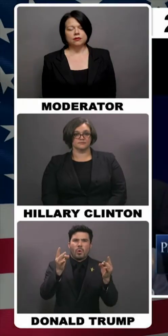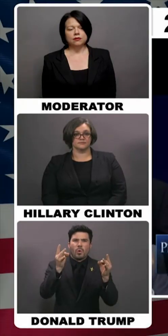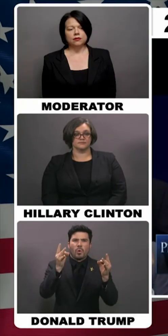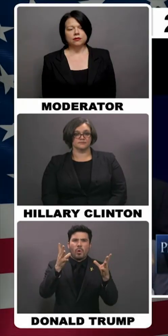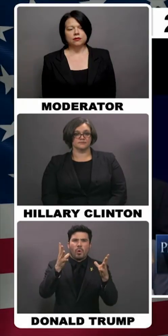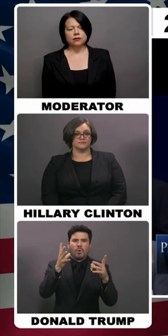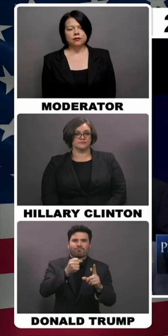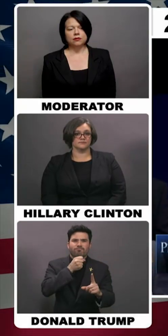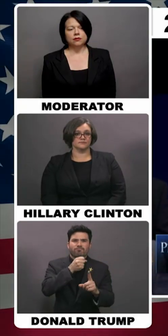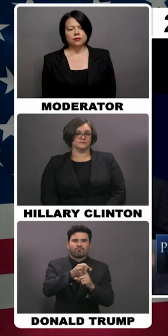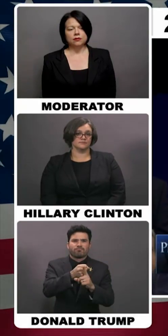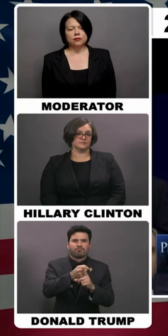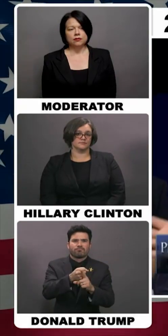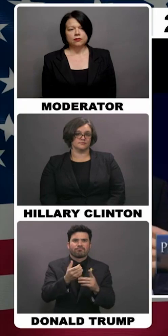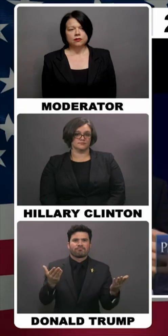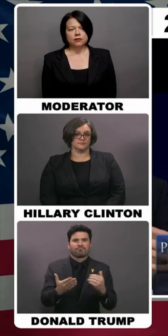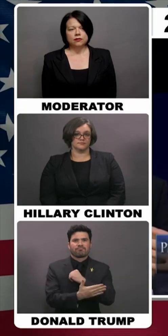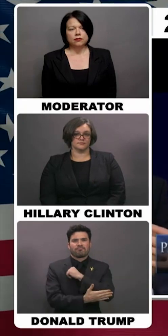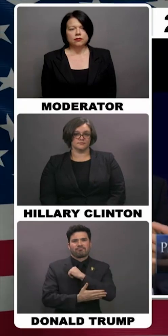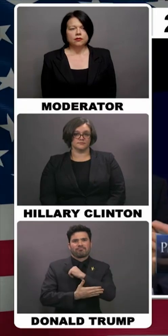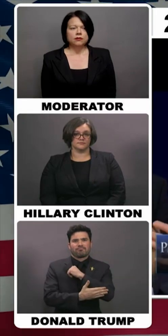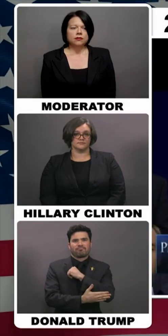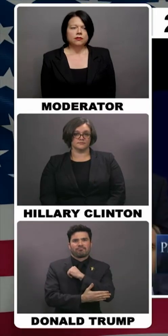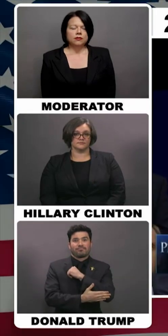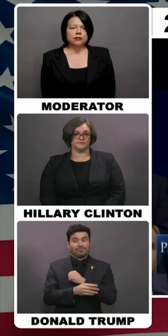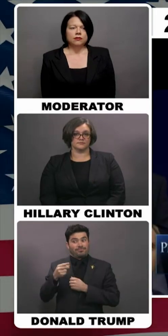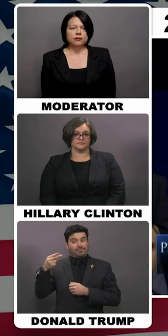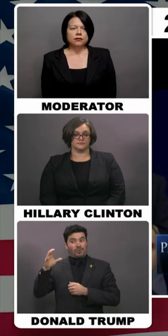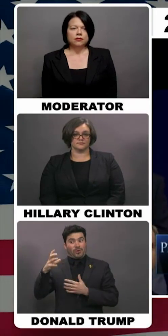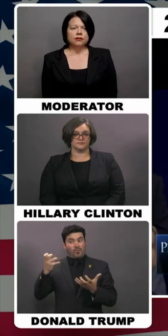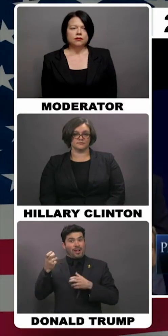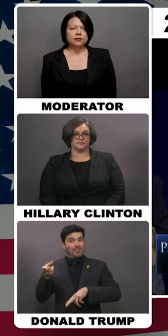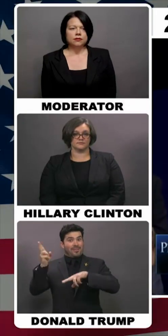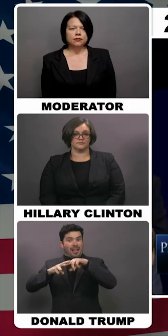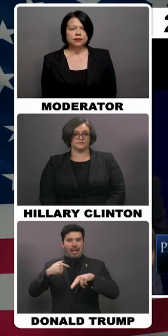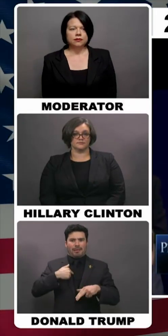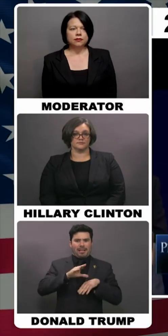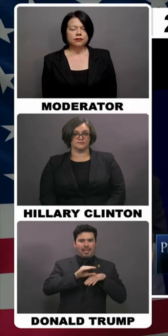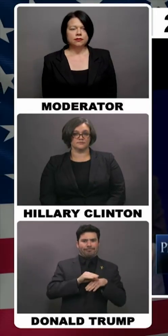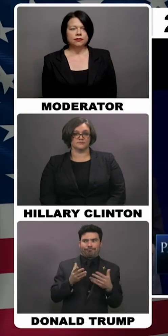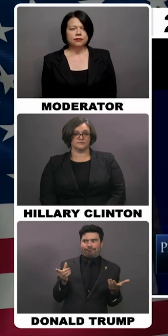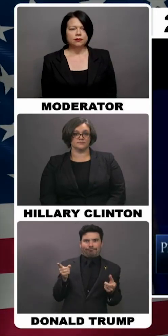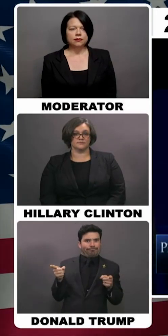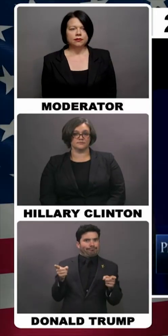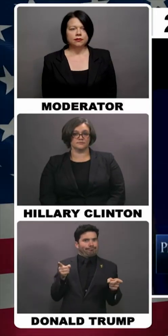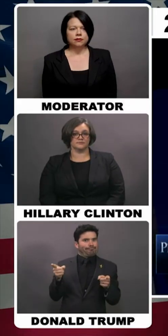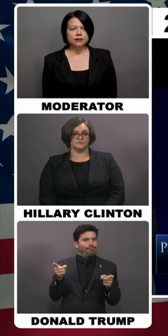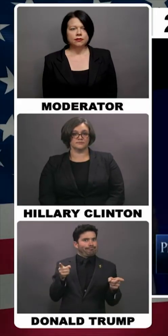But she's raising your taxes and I'm lowering your taxes. That in itself is a big difference. We are going to be thriving again.